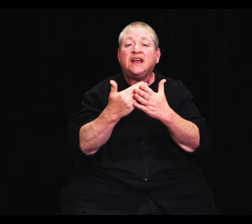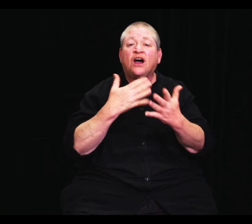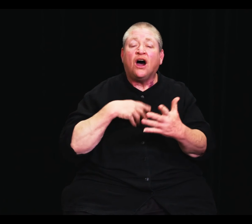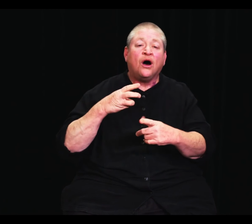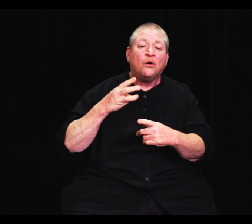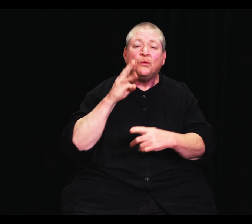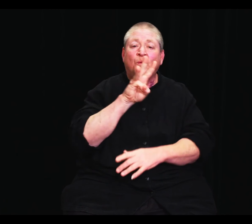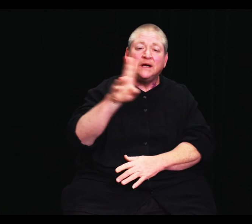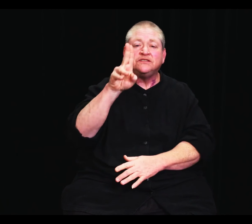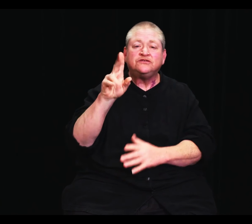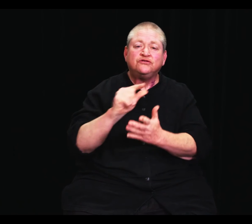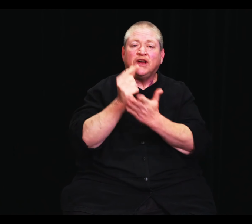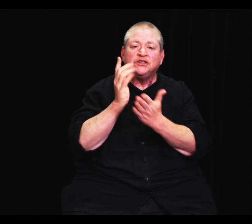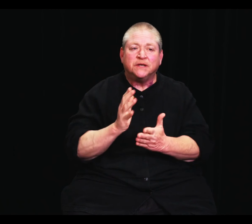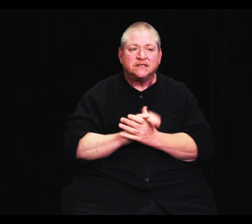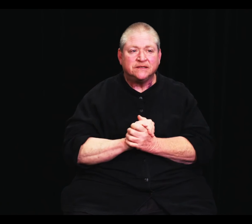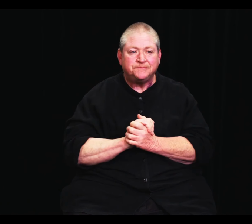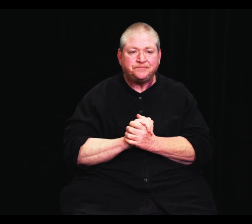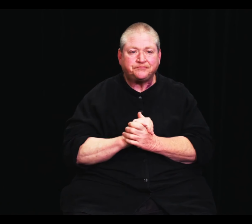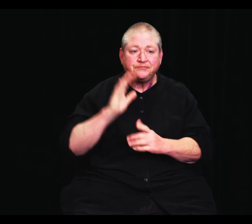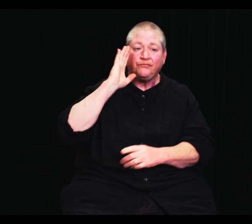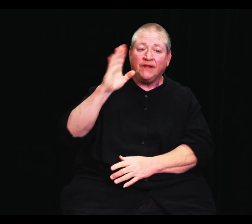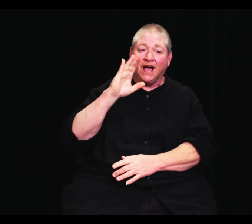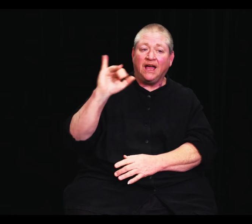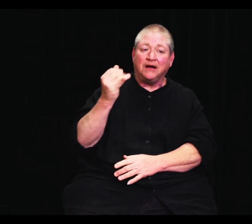Behind me is the Washington State Capitol building and on my behalf,